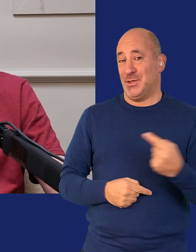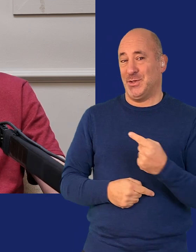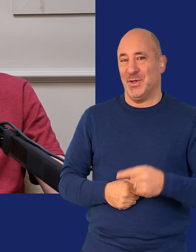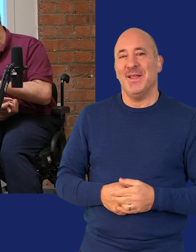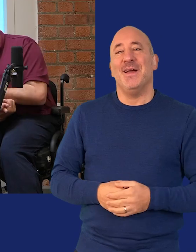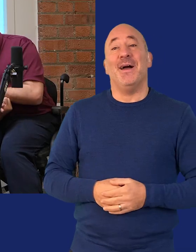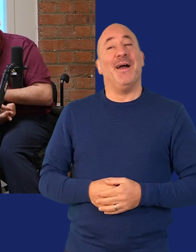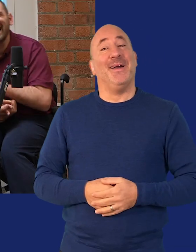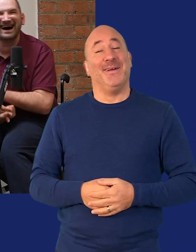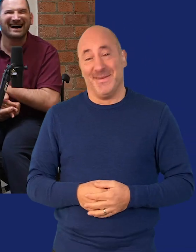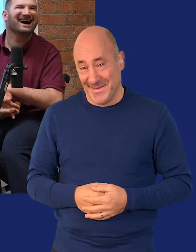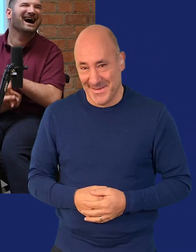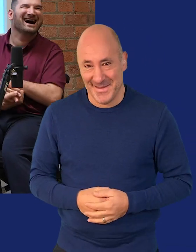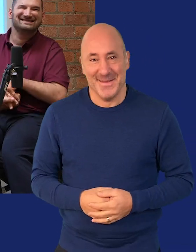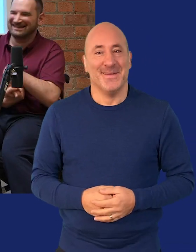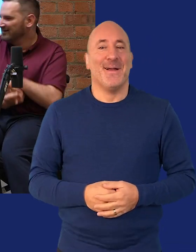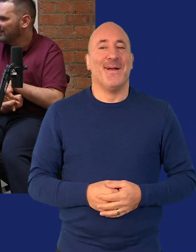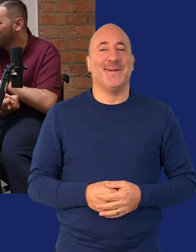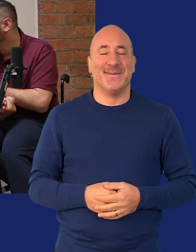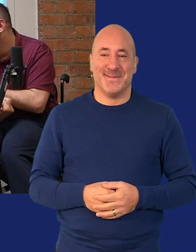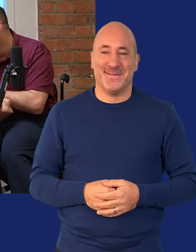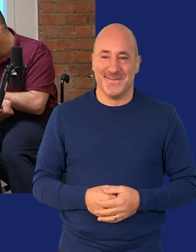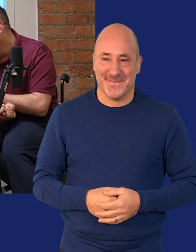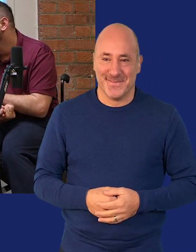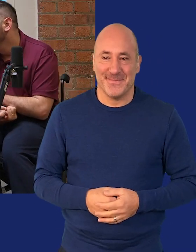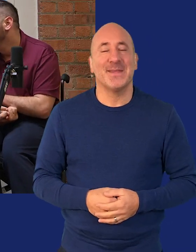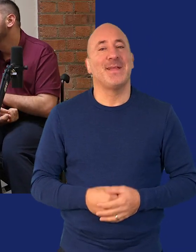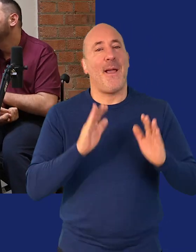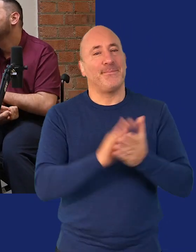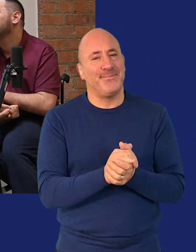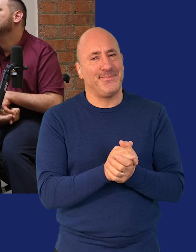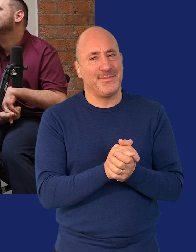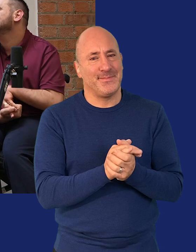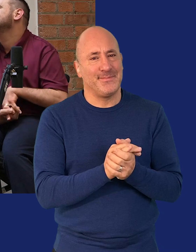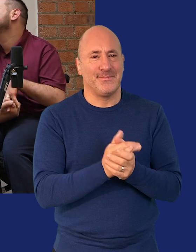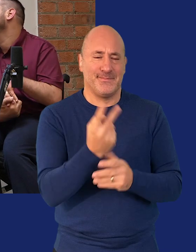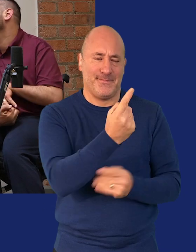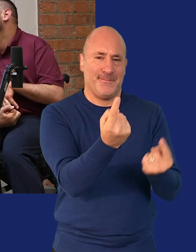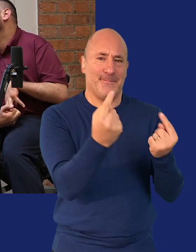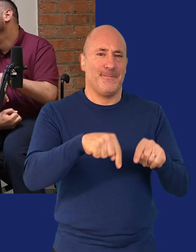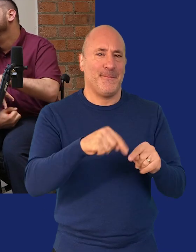But uh, thank